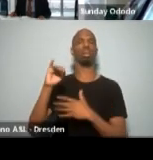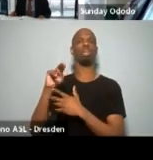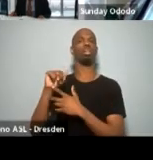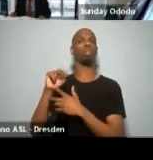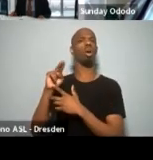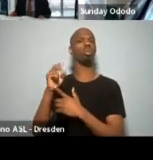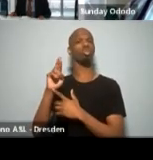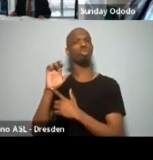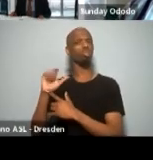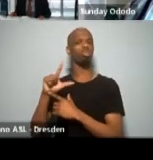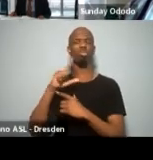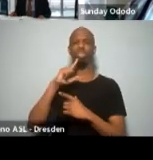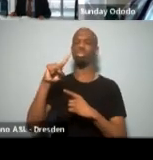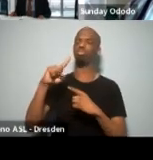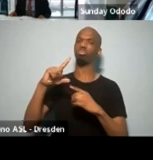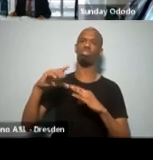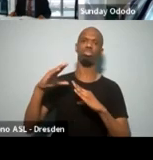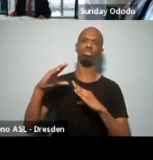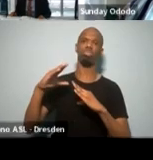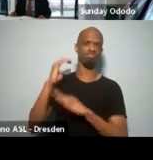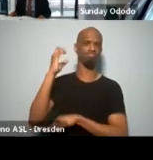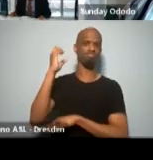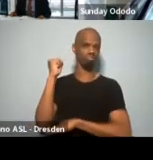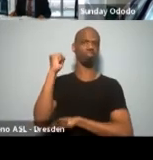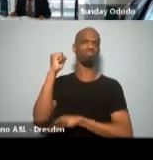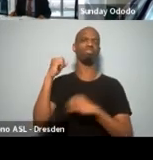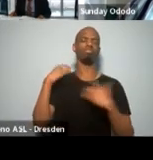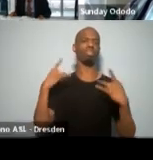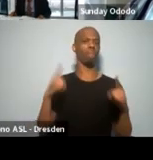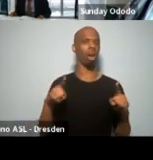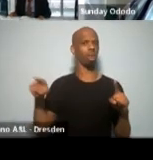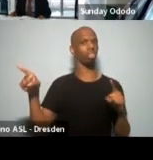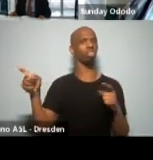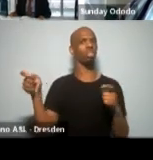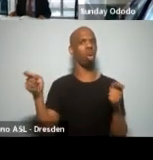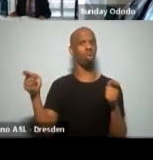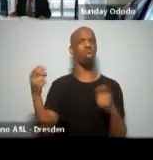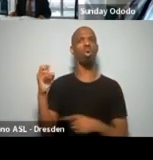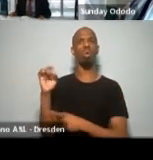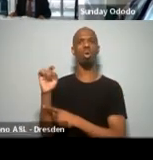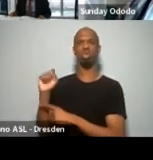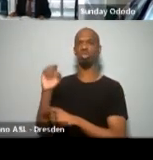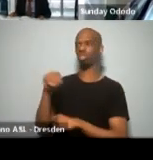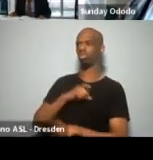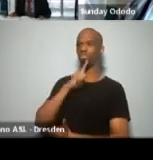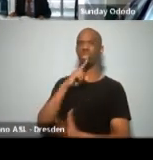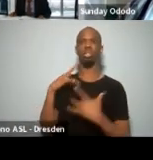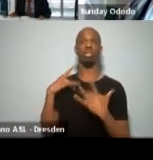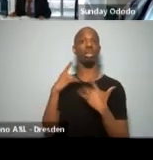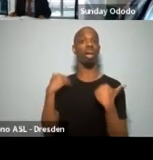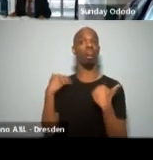So we're excited to be here, Dr. Taiwo Afolabi is Canada Research Chair